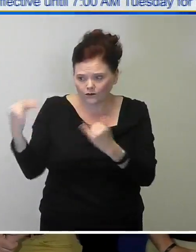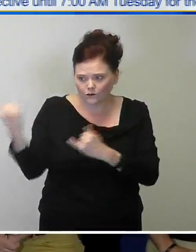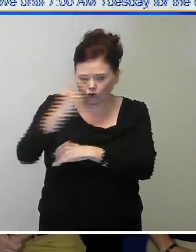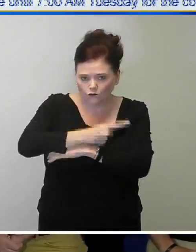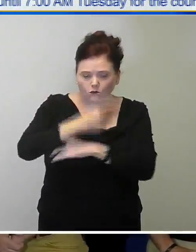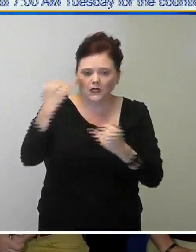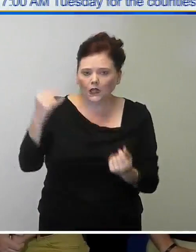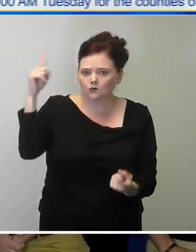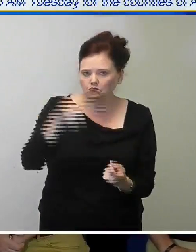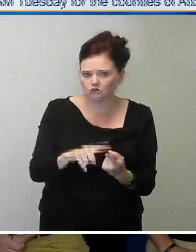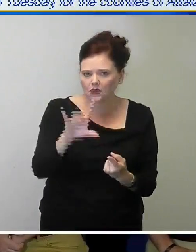AND TAKE CREDIT.